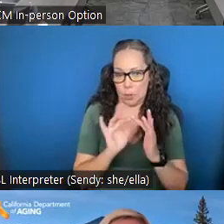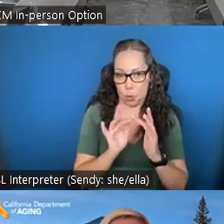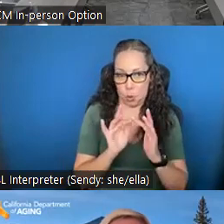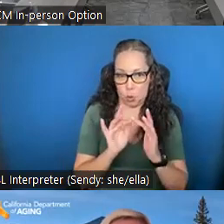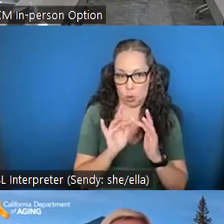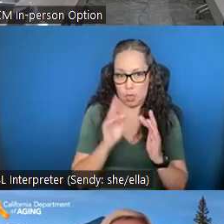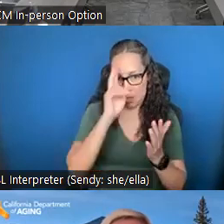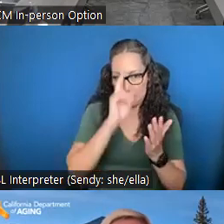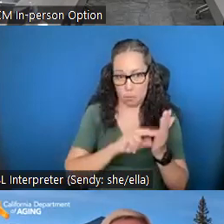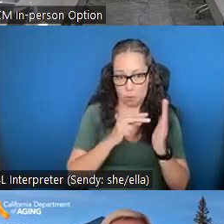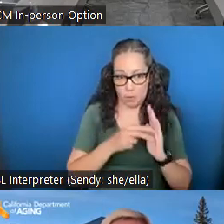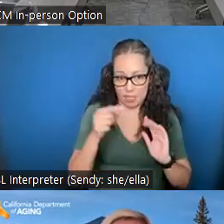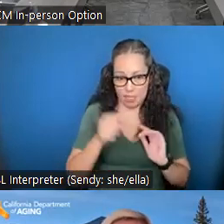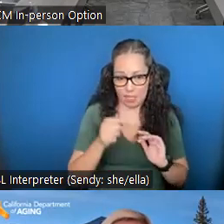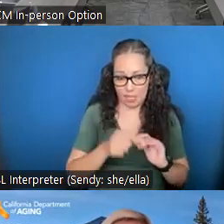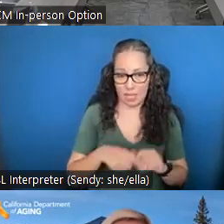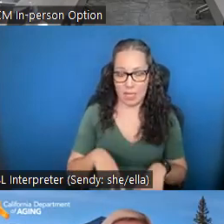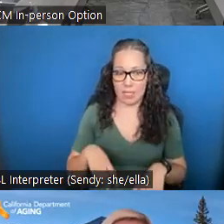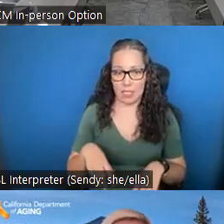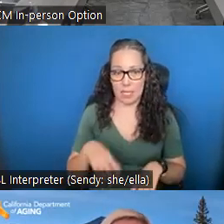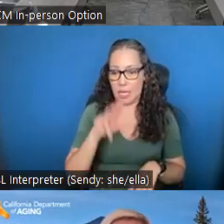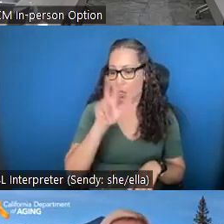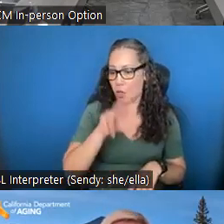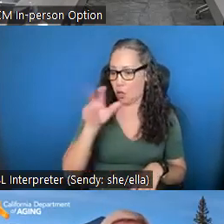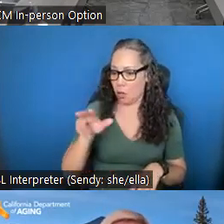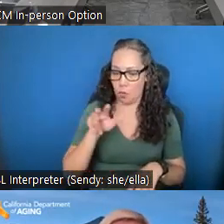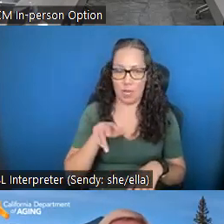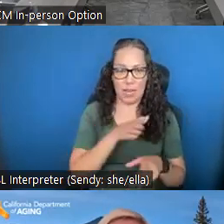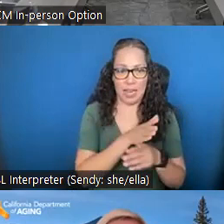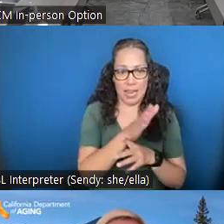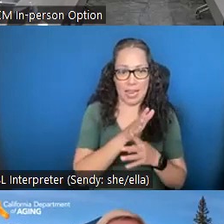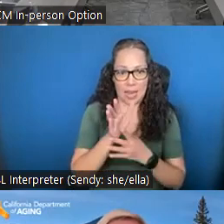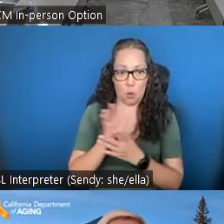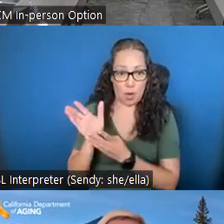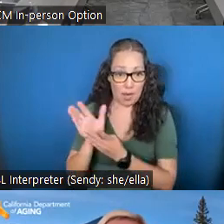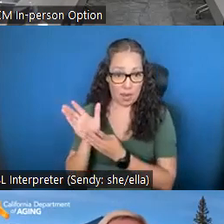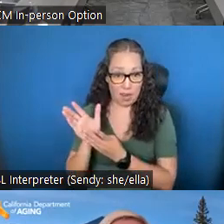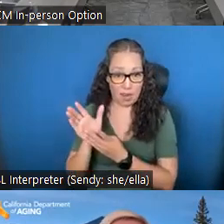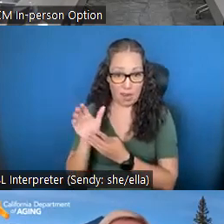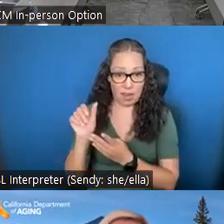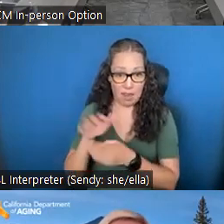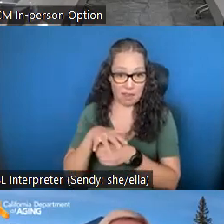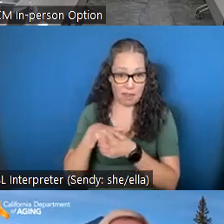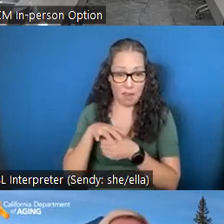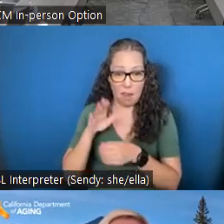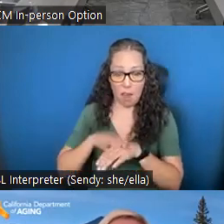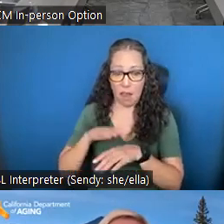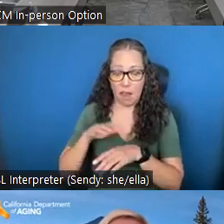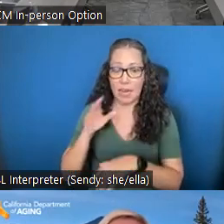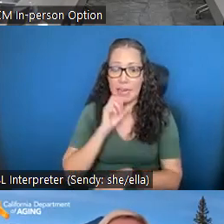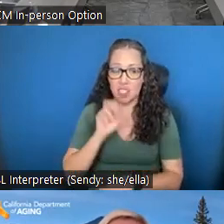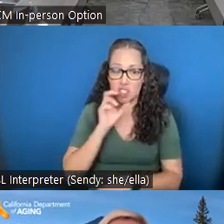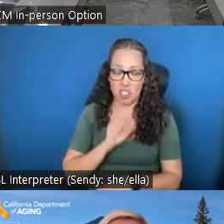is limited to the 33 area agencies on Aging um right off the top the network has valuable